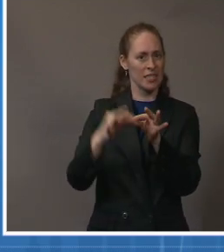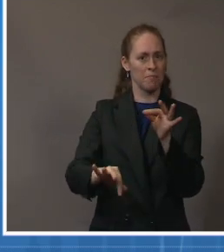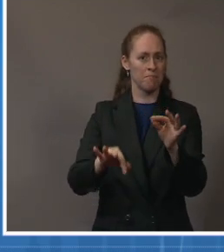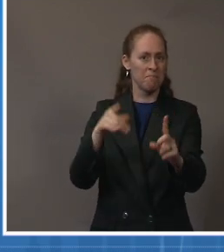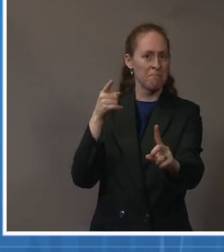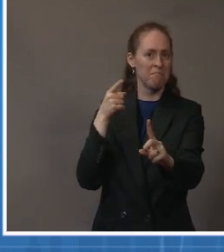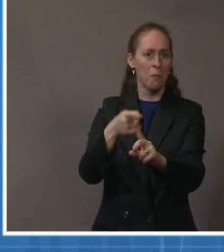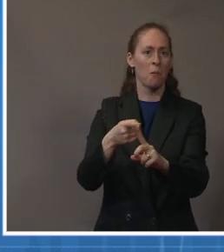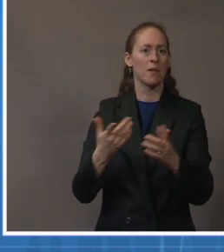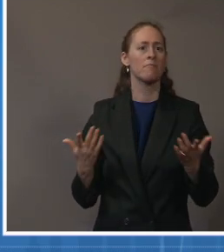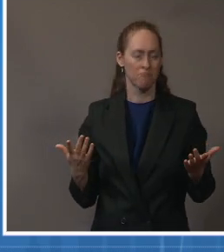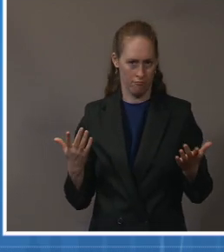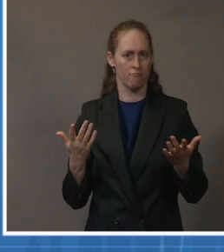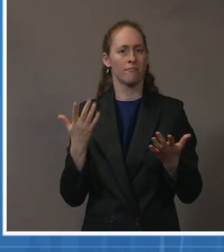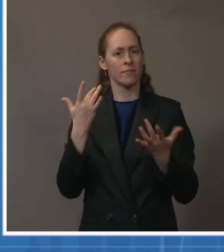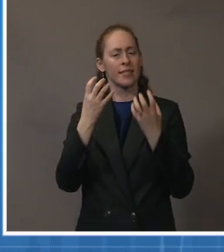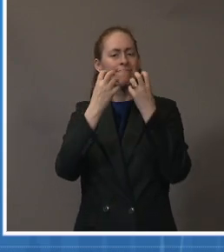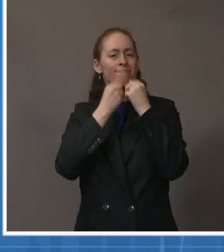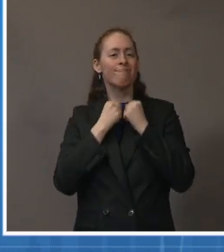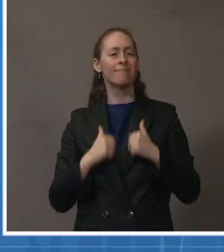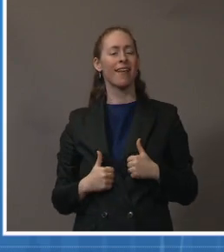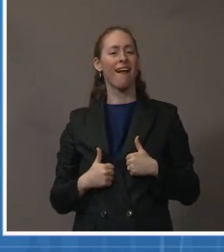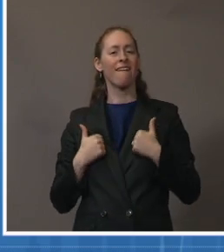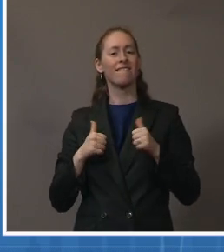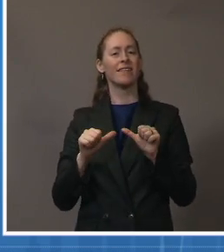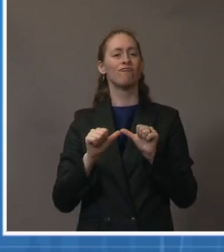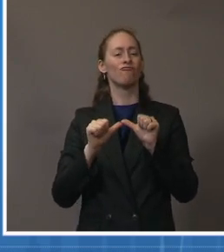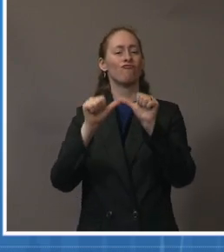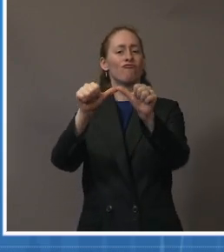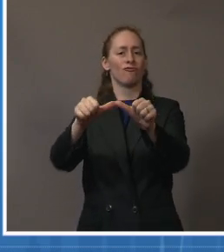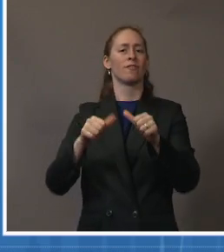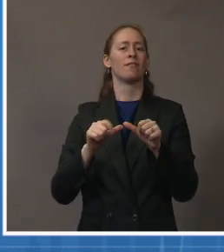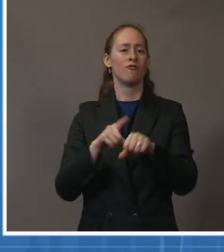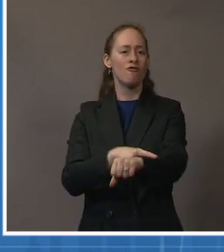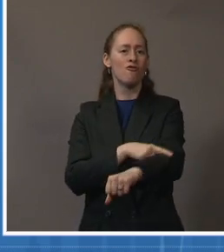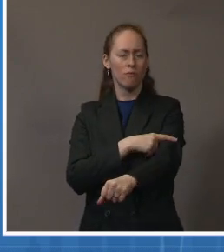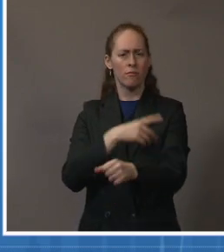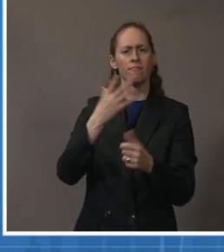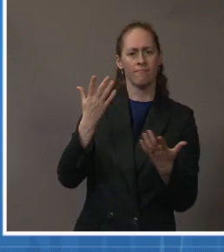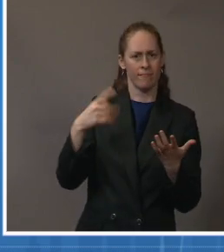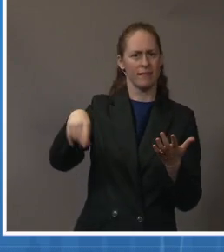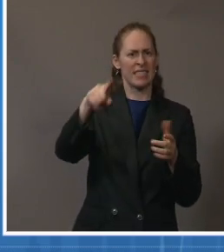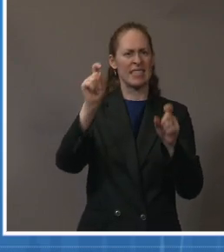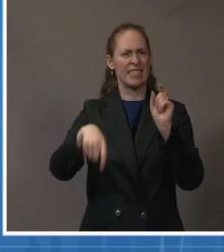that place all of us at risk. But perhaps most important: This is just the right thing to do.